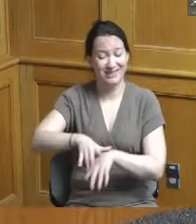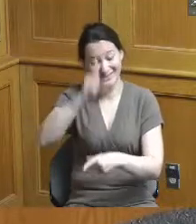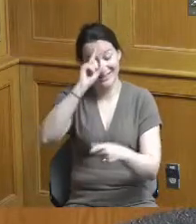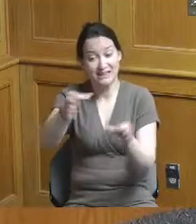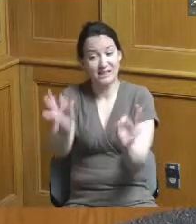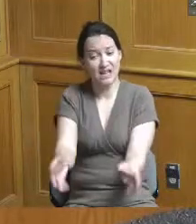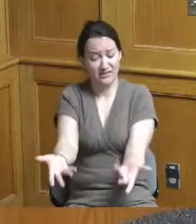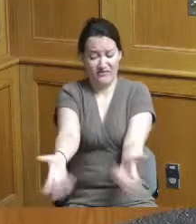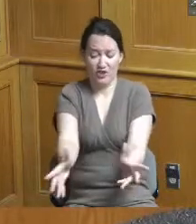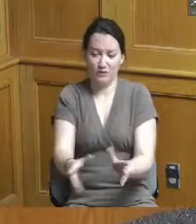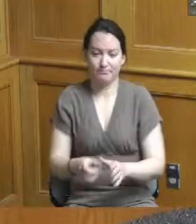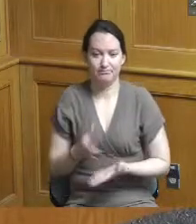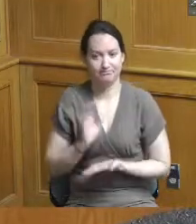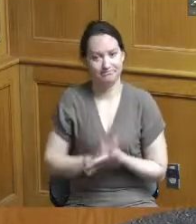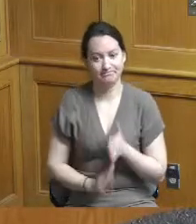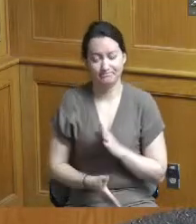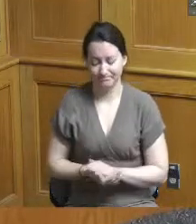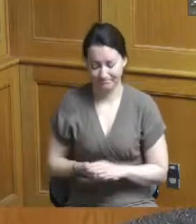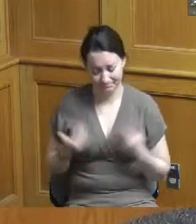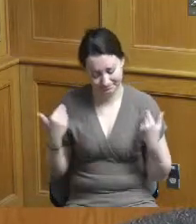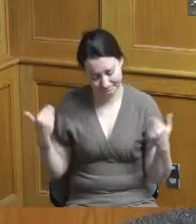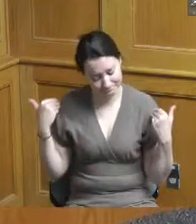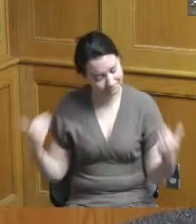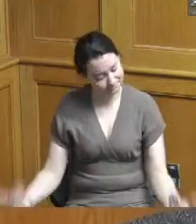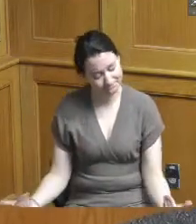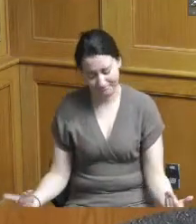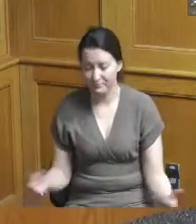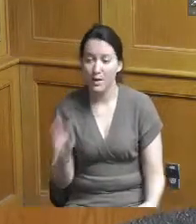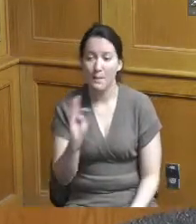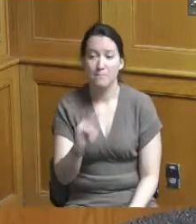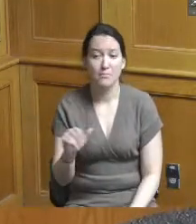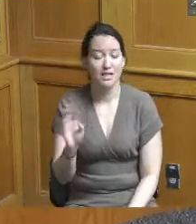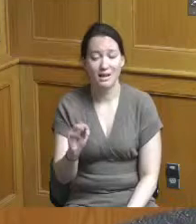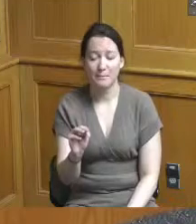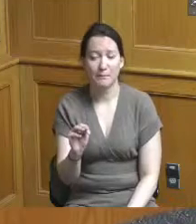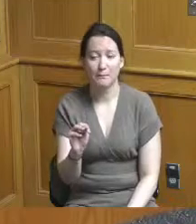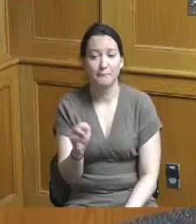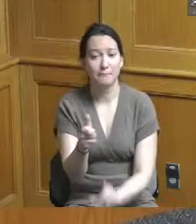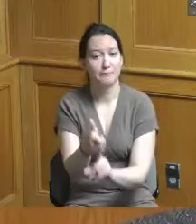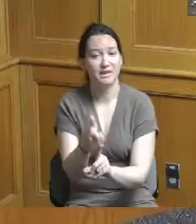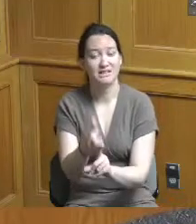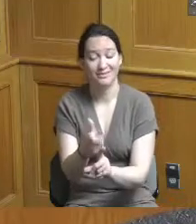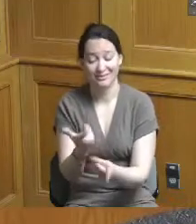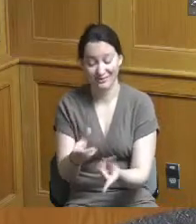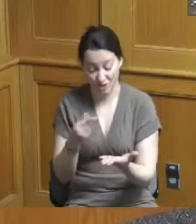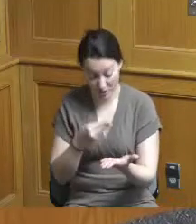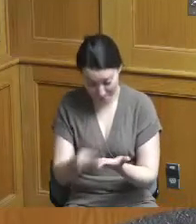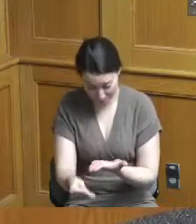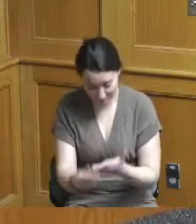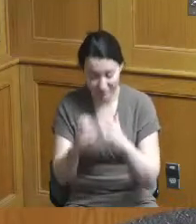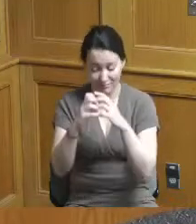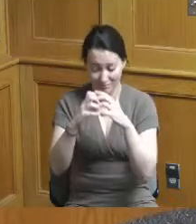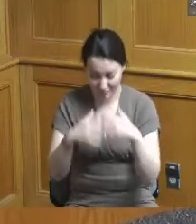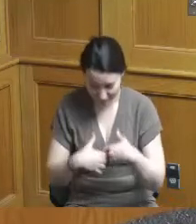done we move forward the Millennium is has been acquired we demolished it and we need to move